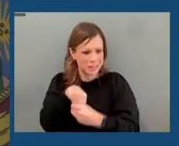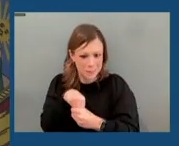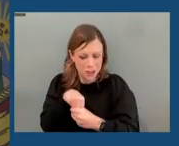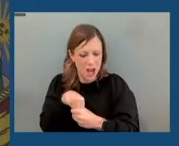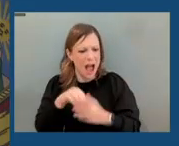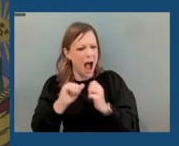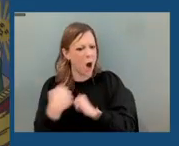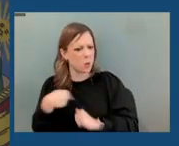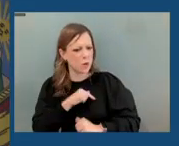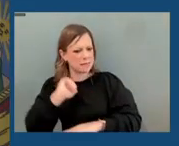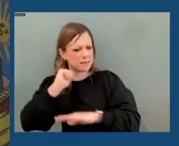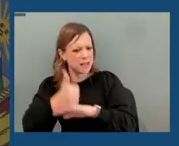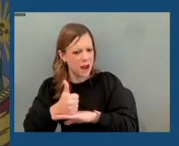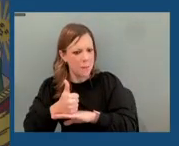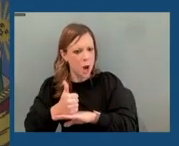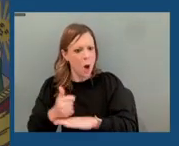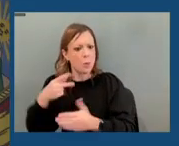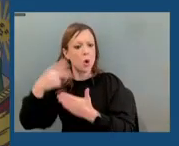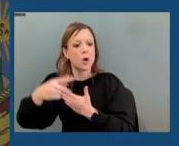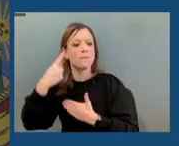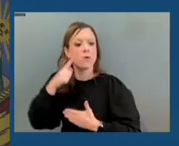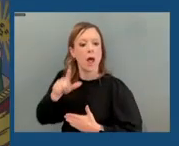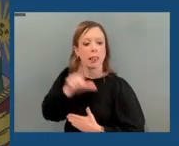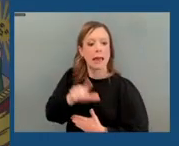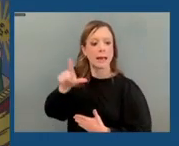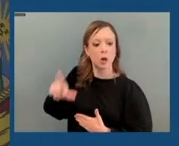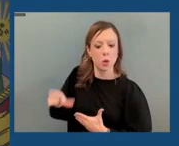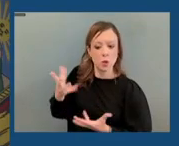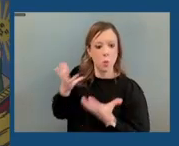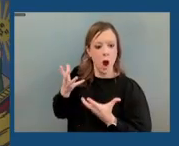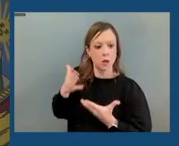landlords will want to participate in and also ensures that tenants will be staying